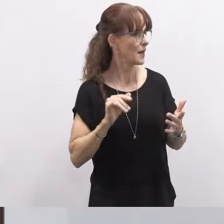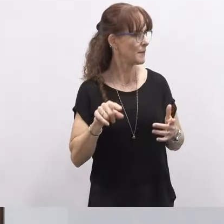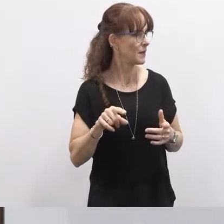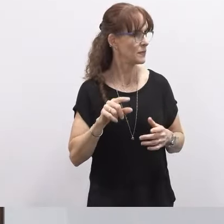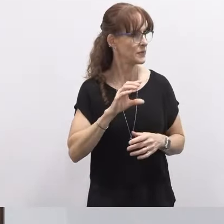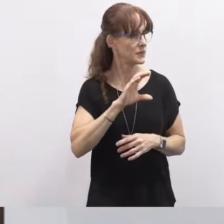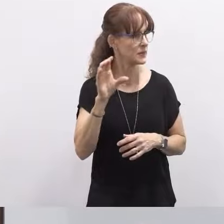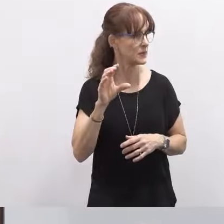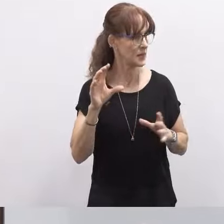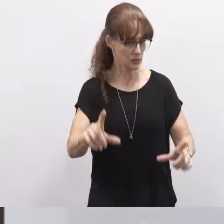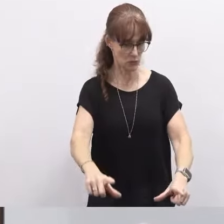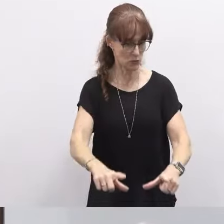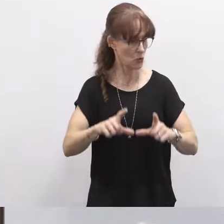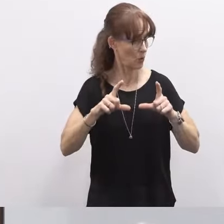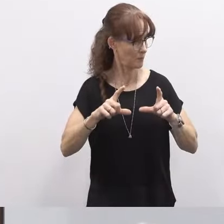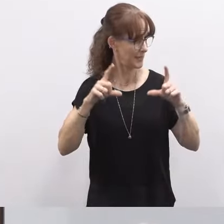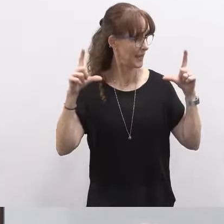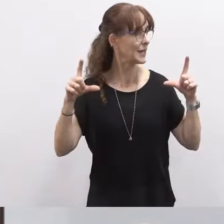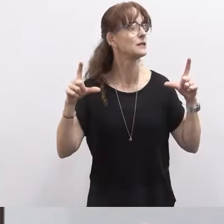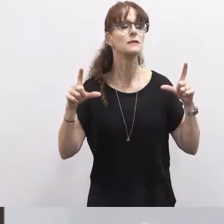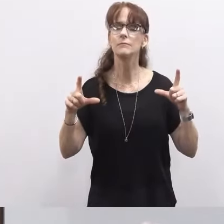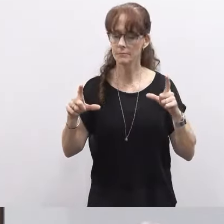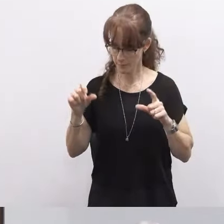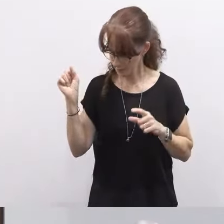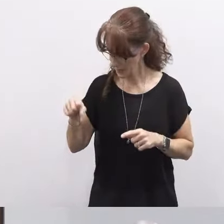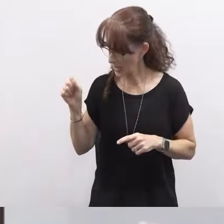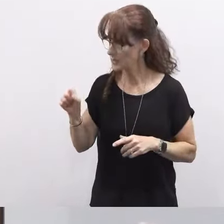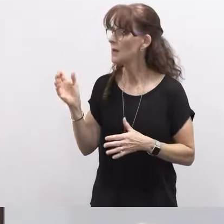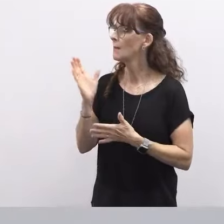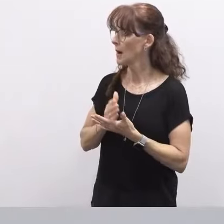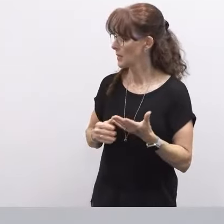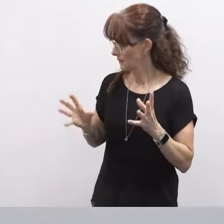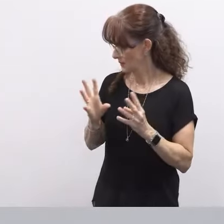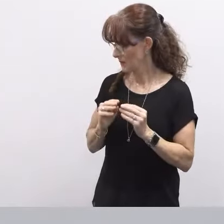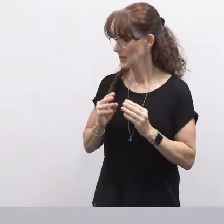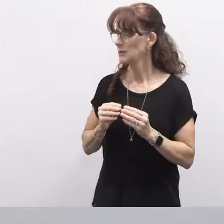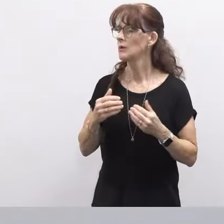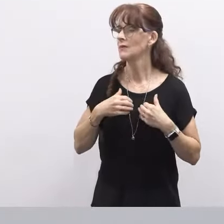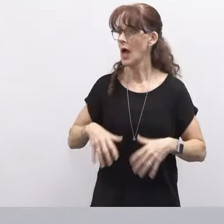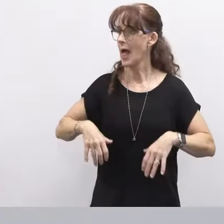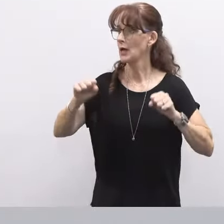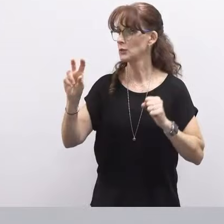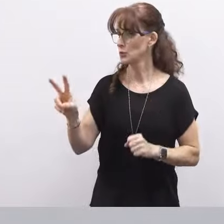the zoomed in portion of that. - Yes, yes. That has been a part of the community meetings that we've held twice. - Okay, great.